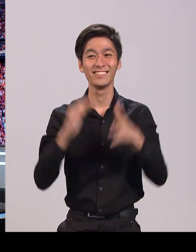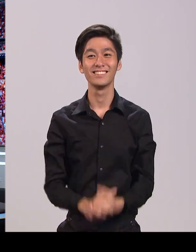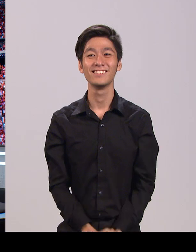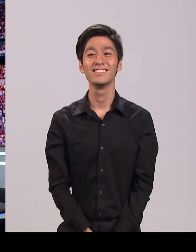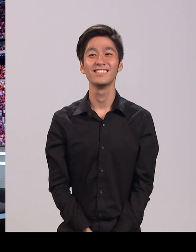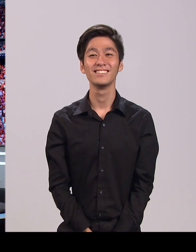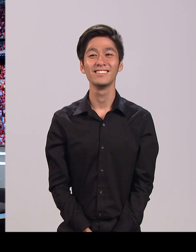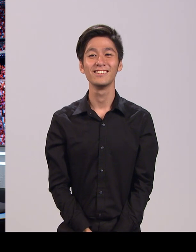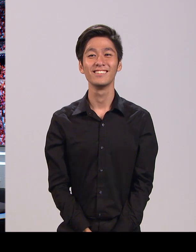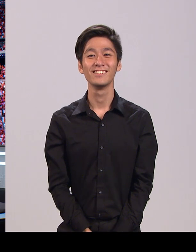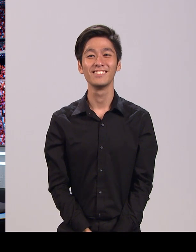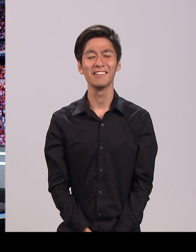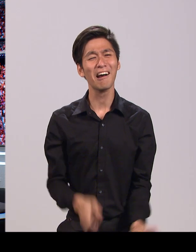I thought you were going to join them!